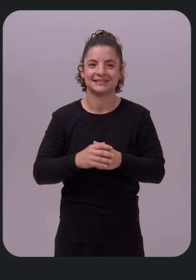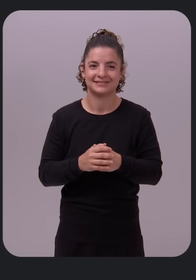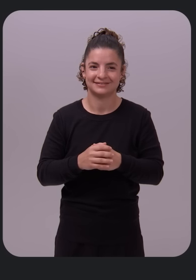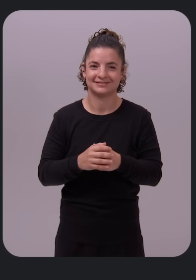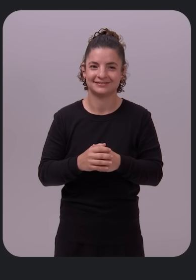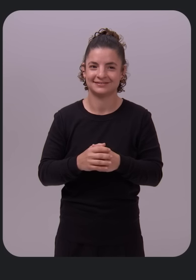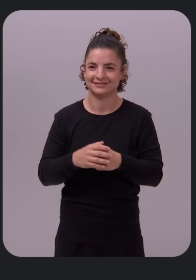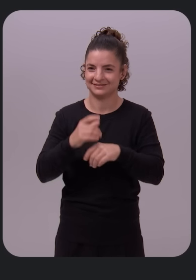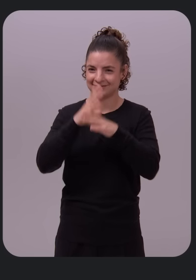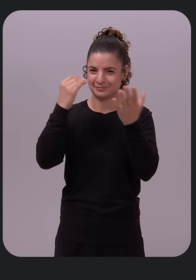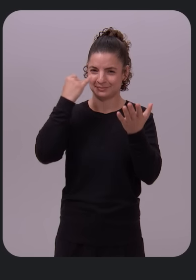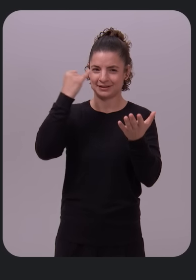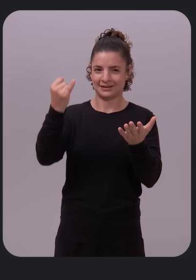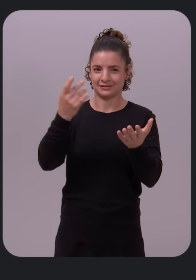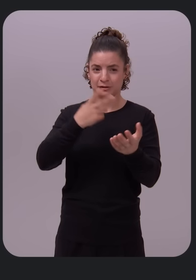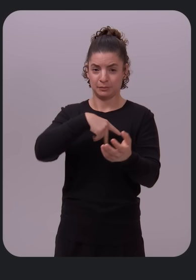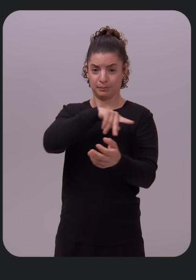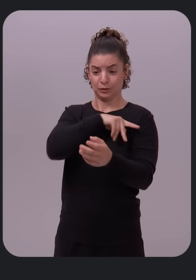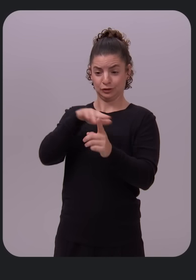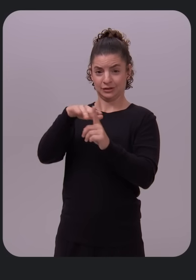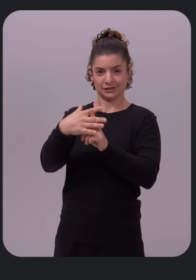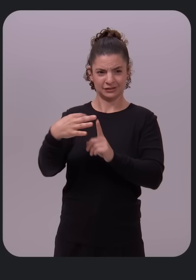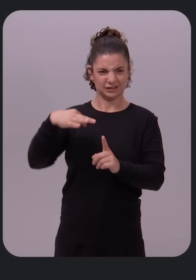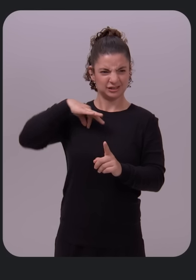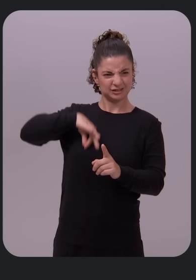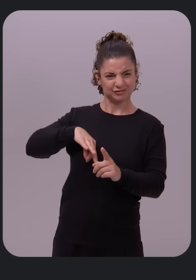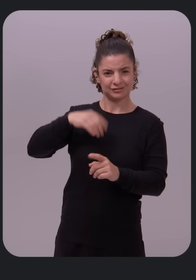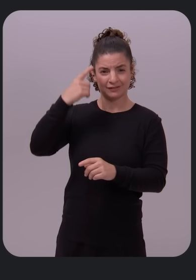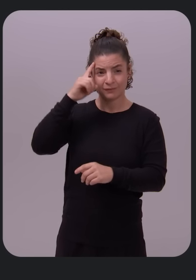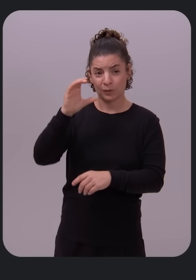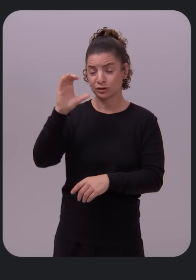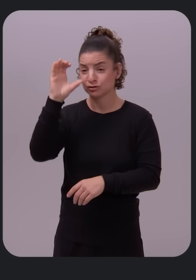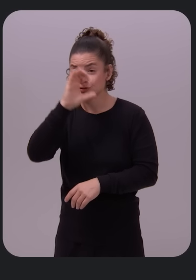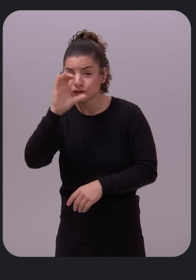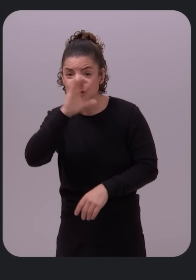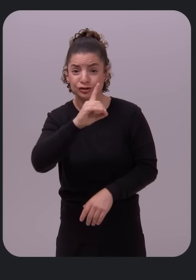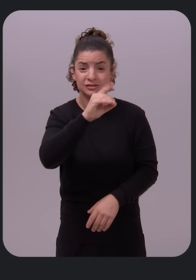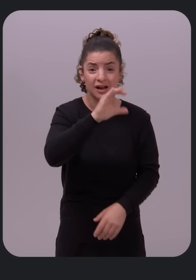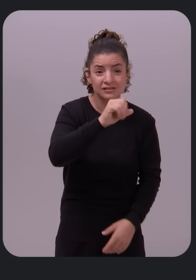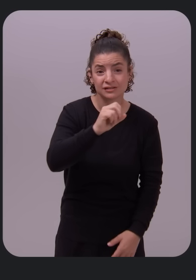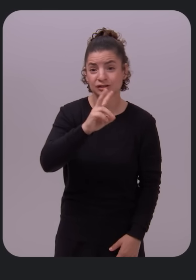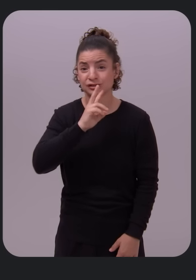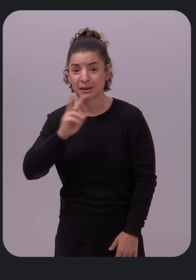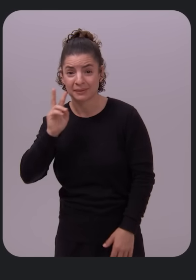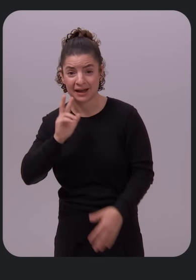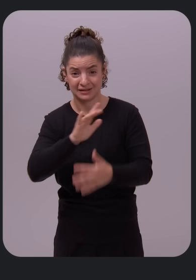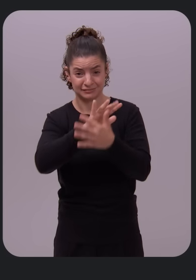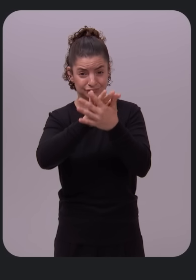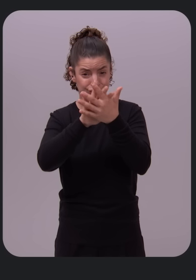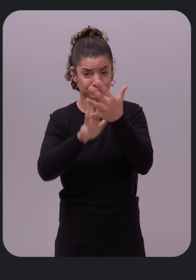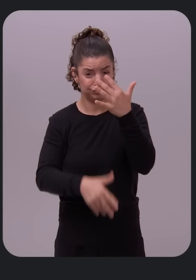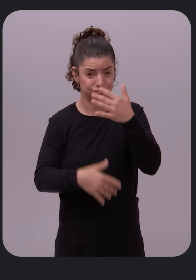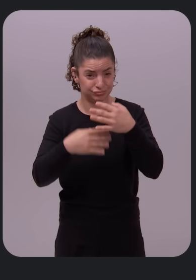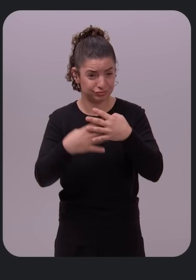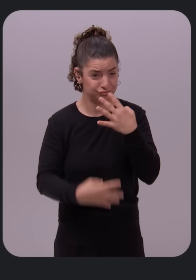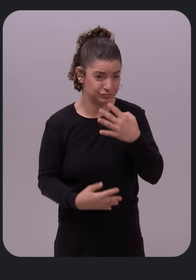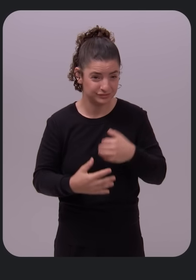And you can imagine how helpful personal context will be across search, docs, Gemini, and more.